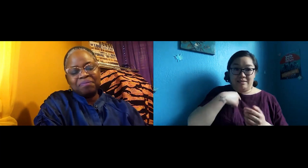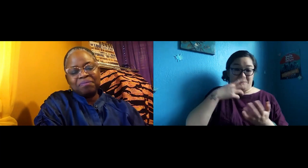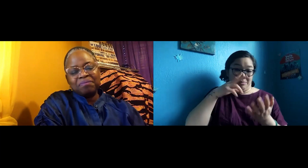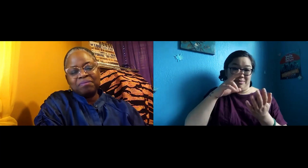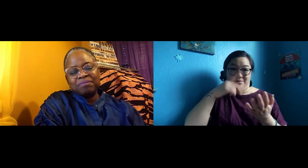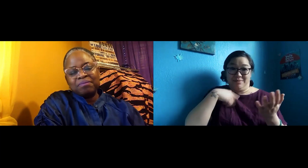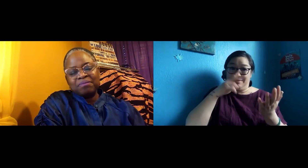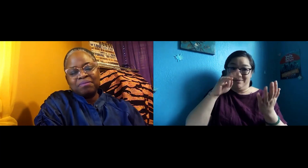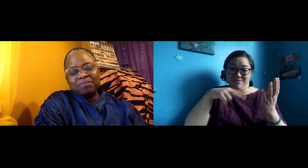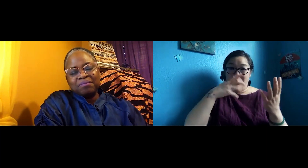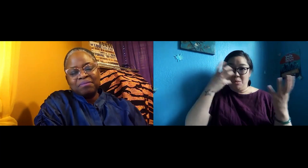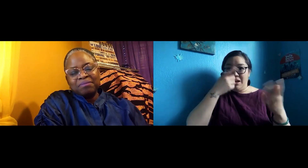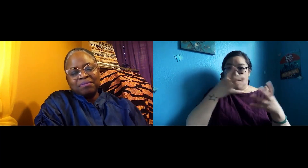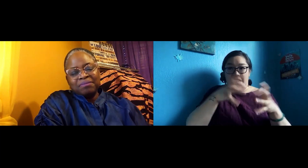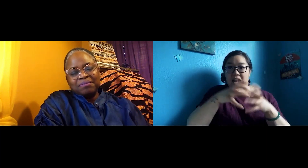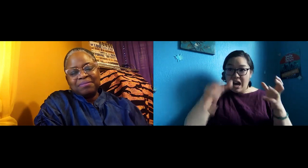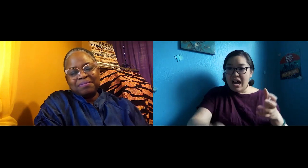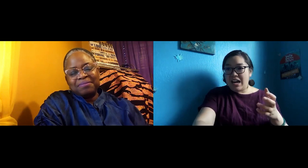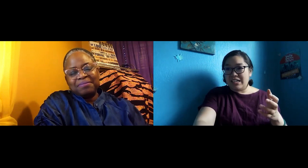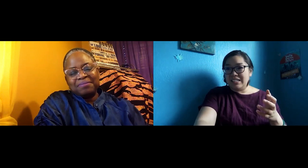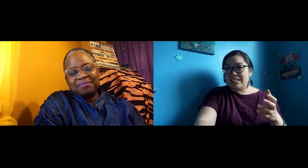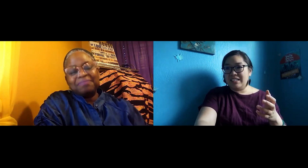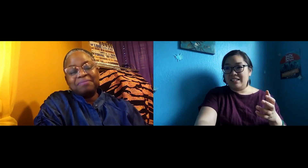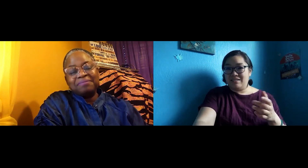look forward to seeing what you do with that in the future. In looking over what you have